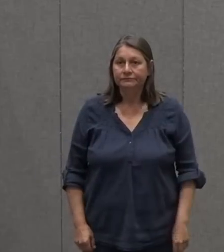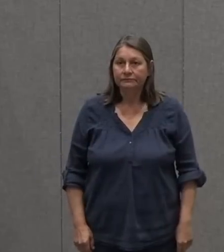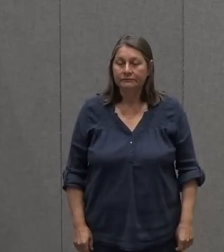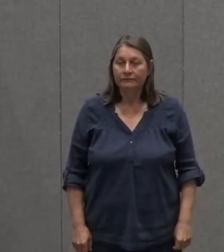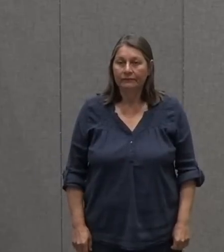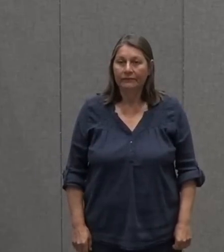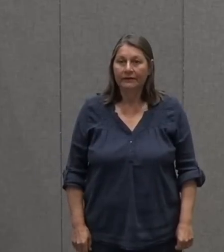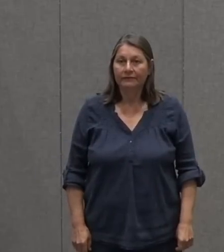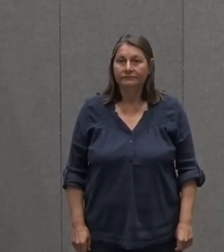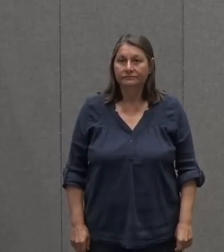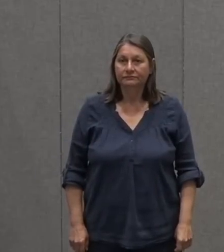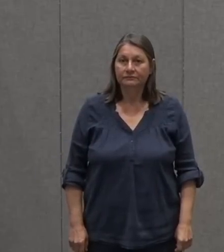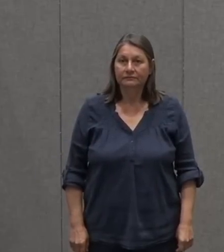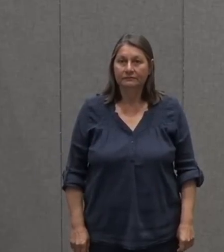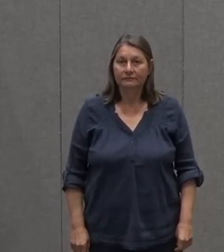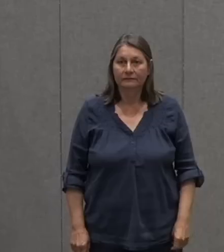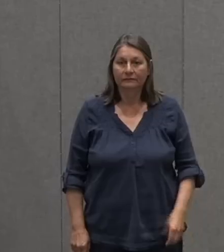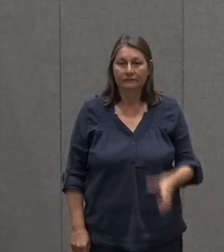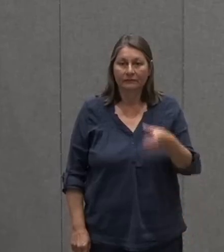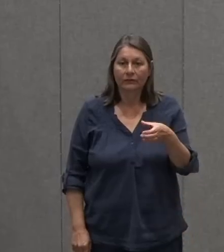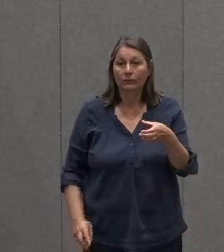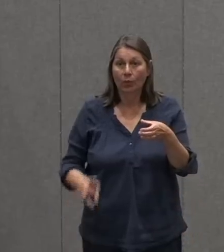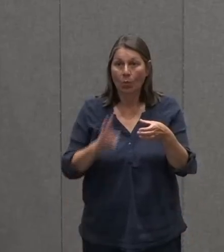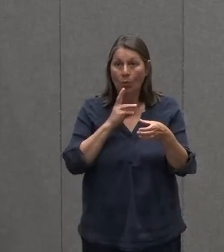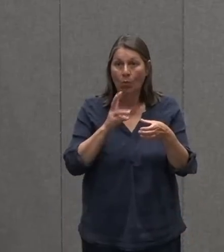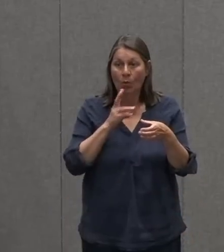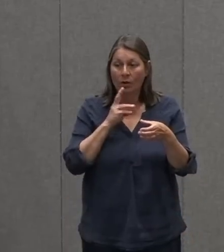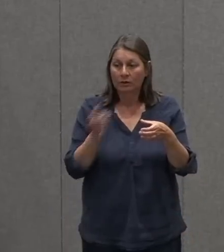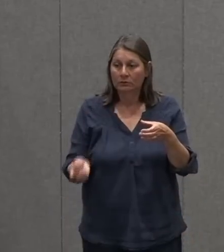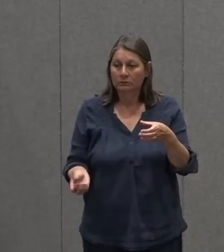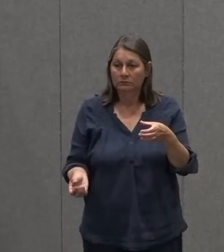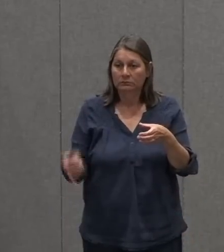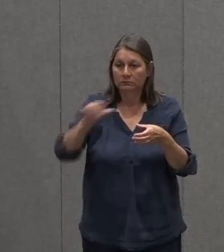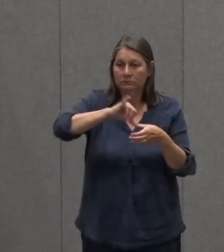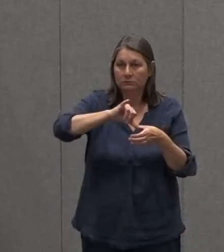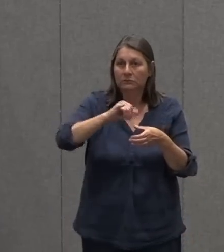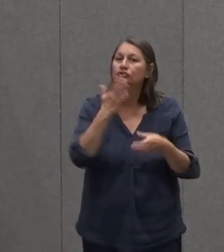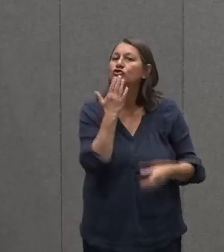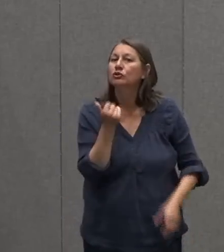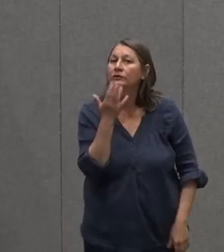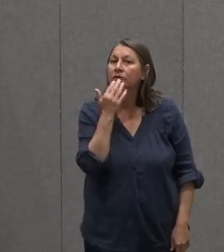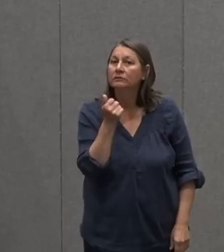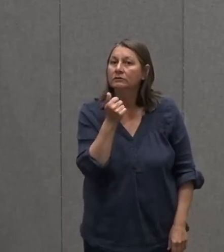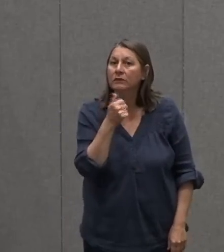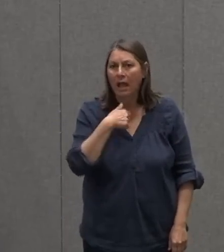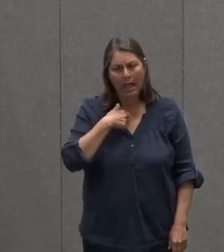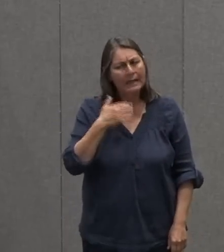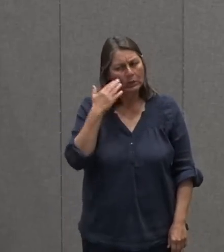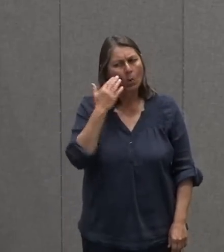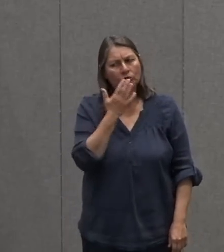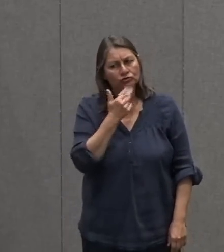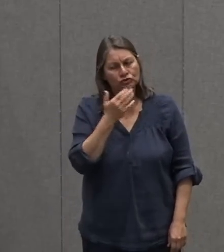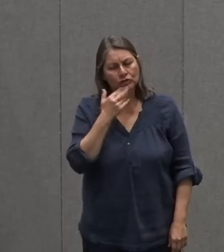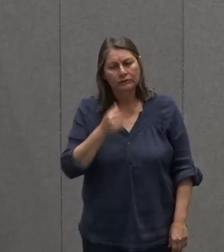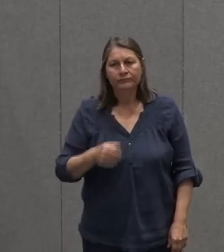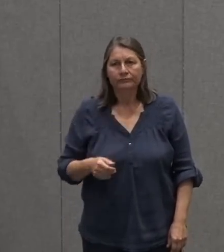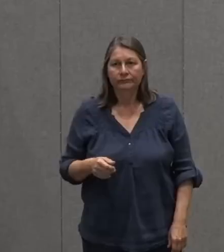And I'm going to add some sugar to it. I know what the substances so I could taste this,